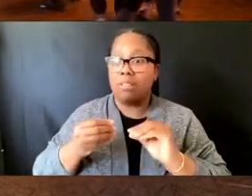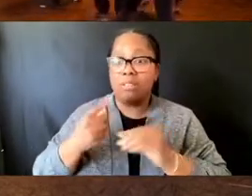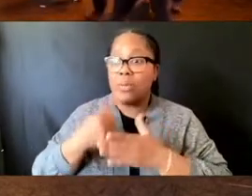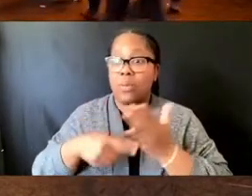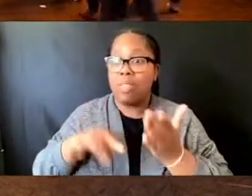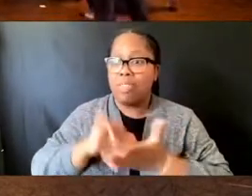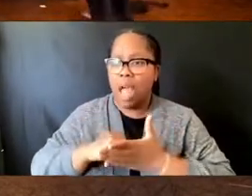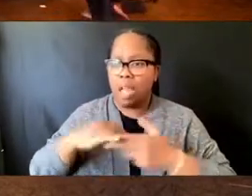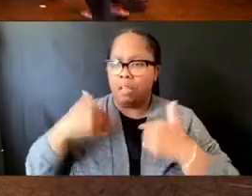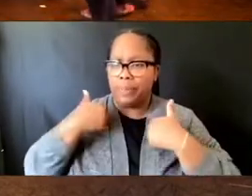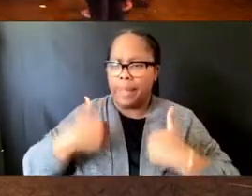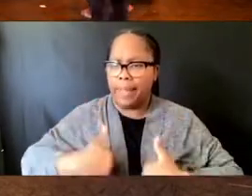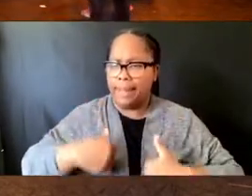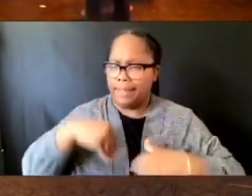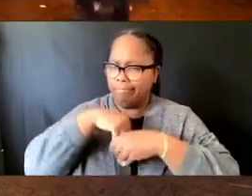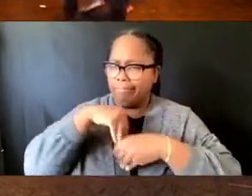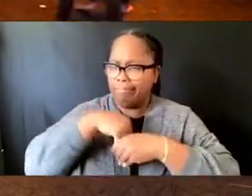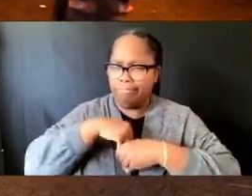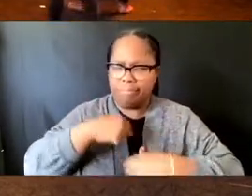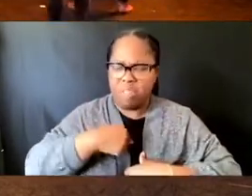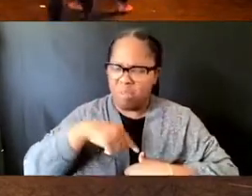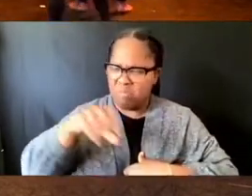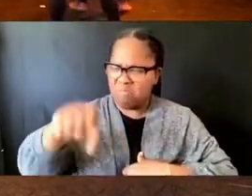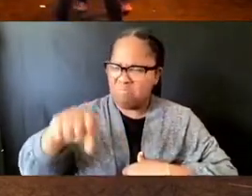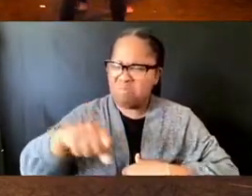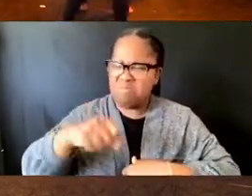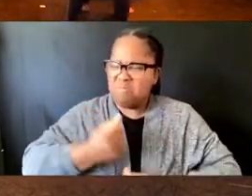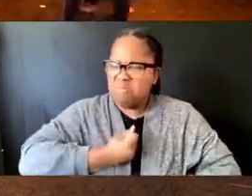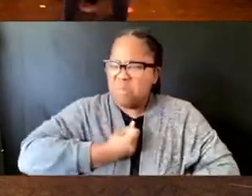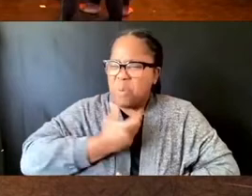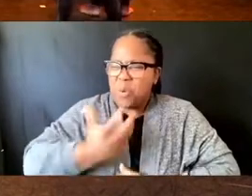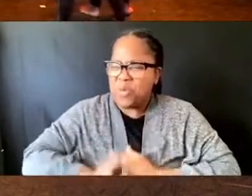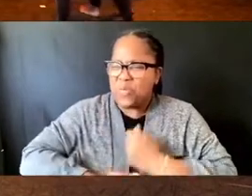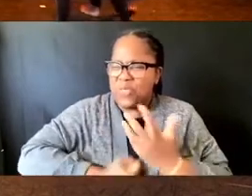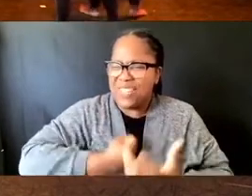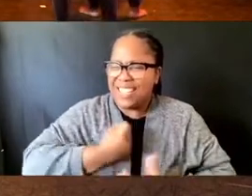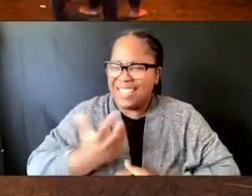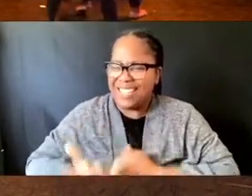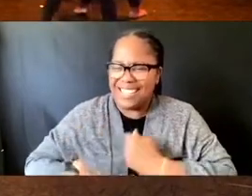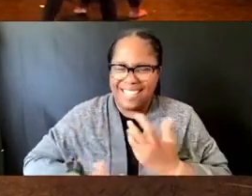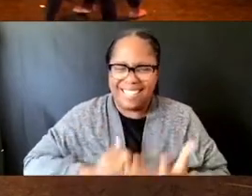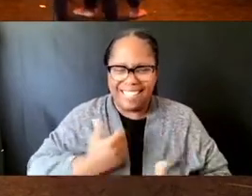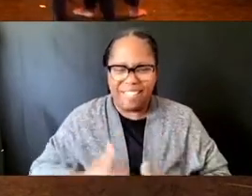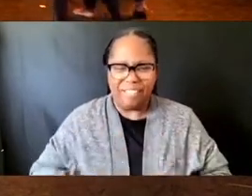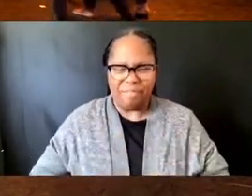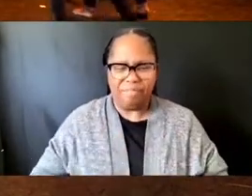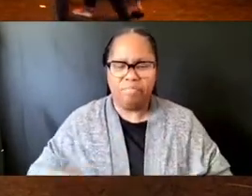It's in me. Oh, yeah. It's poetry. (yelling)